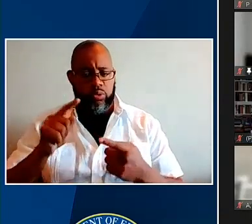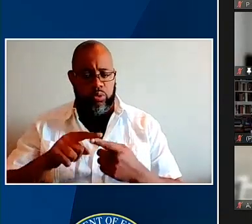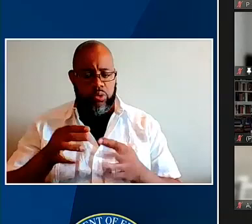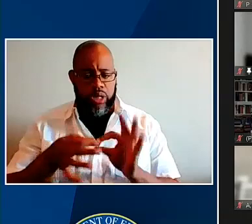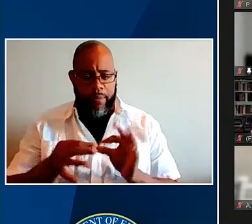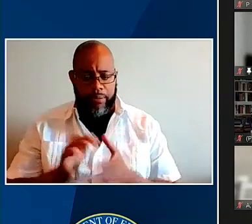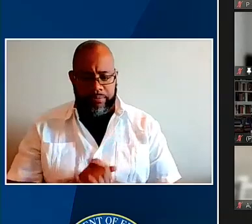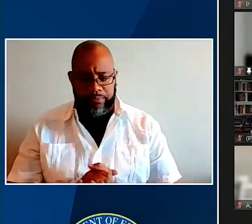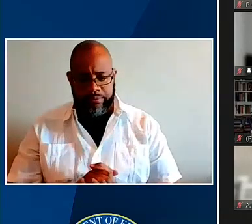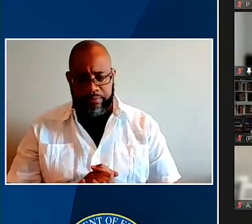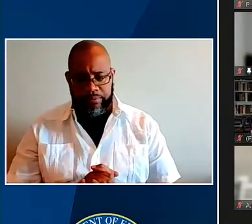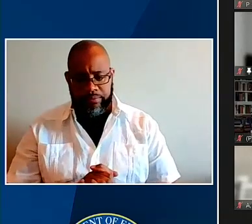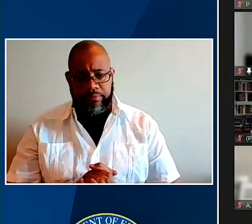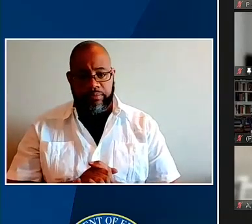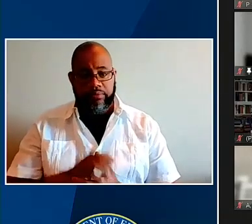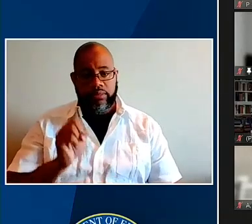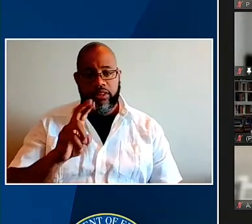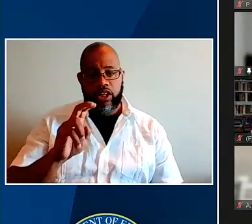But Erika is up next, so I'll go to Erika.